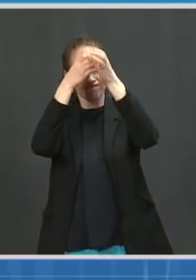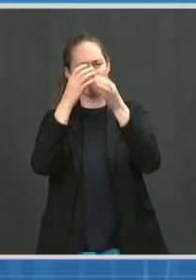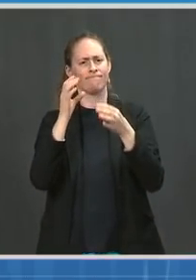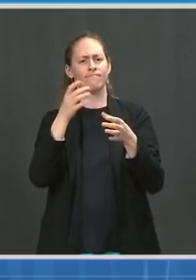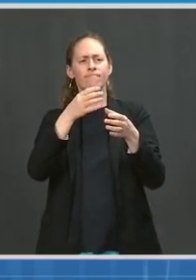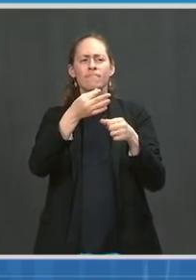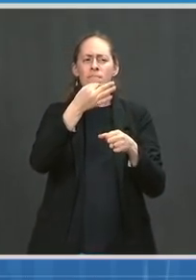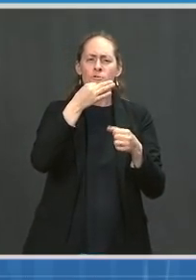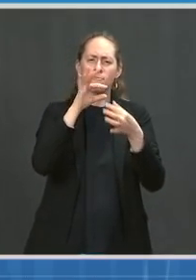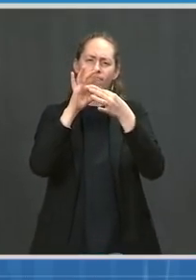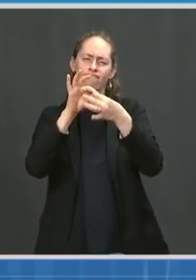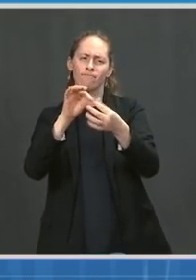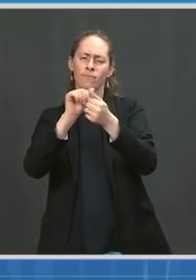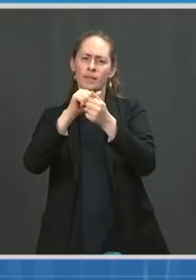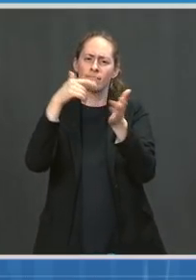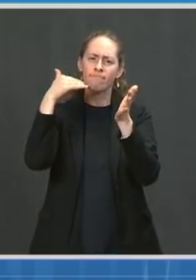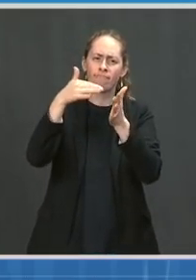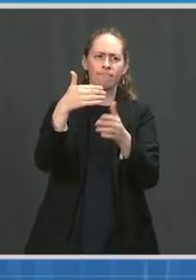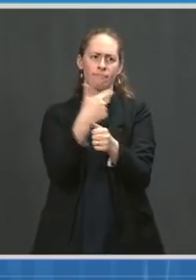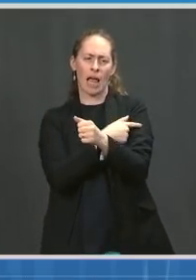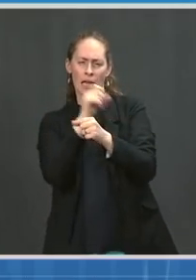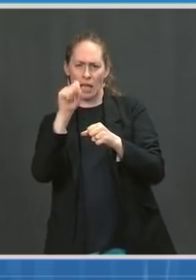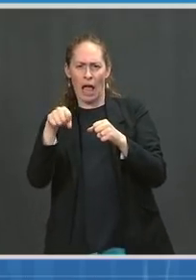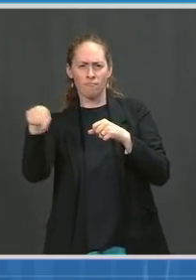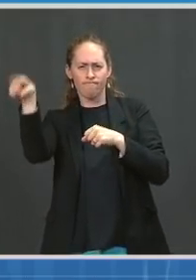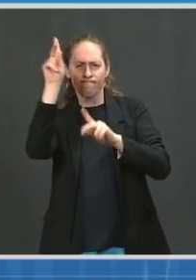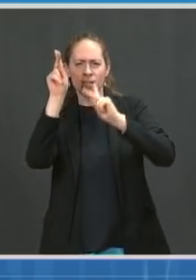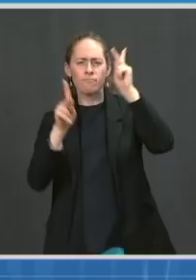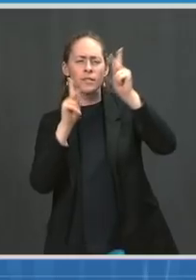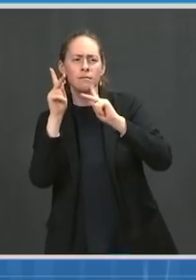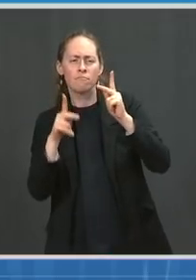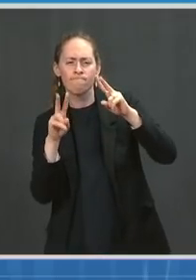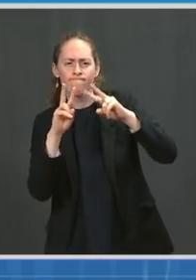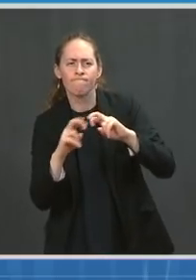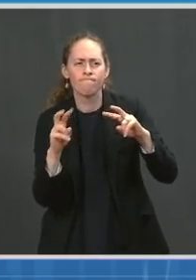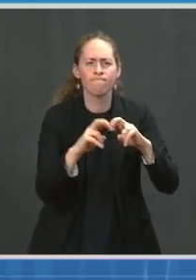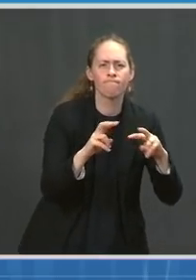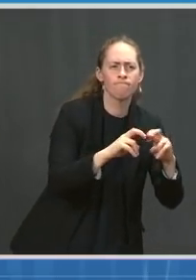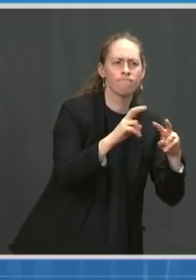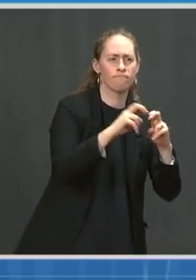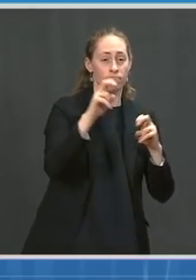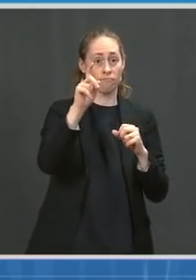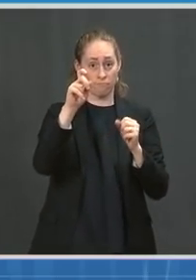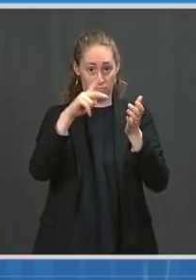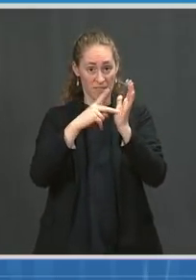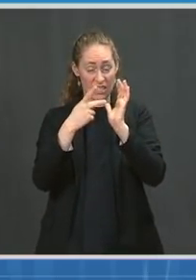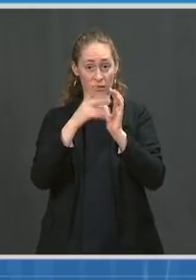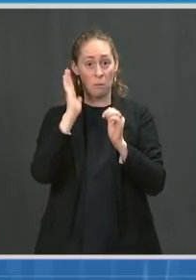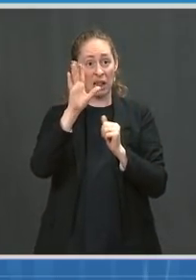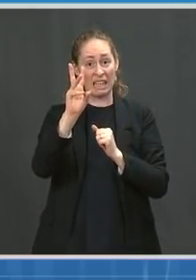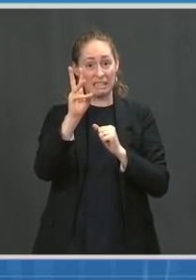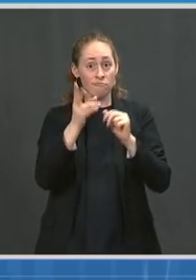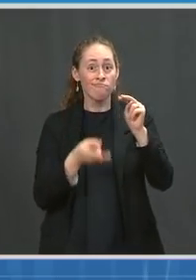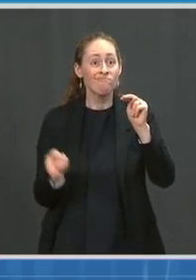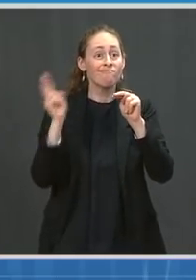and these events to determine their significance. Today, at 1:30, CDC will convene the Advisory Committee